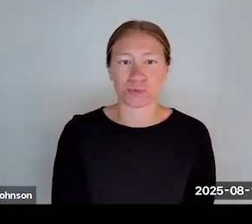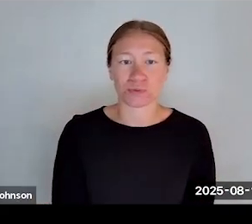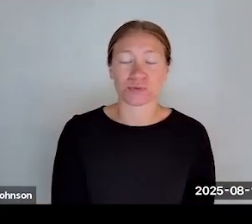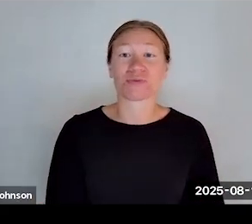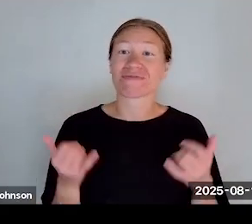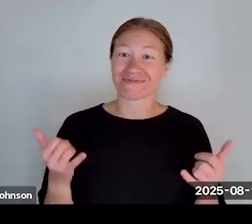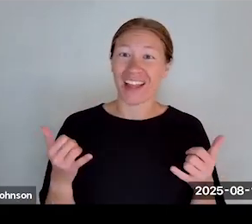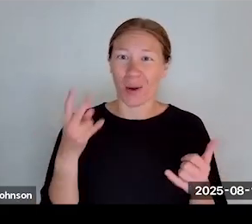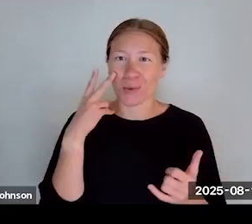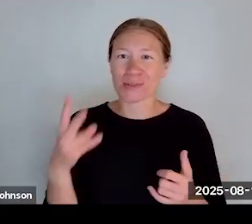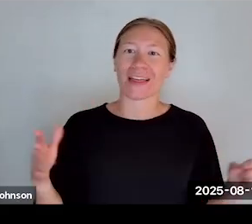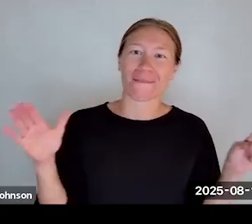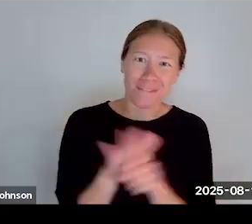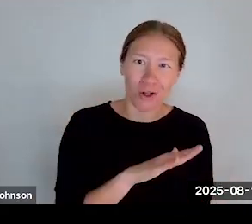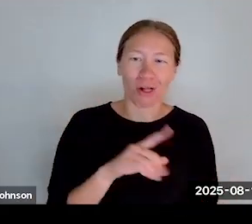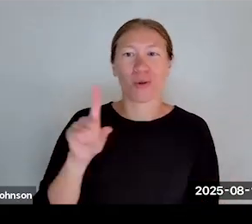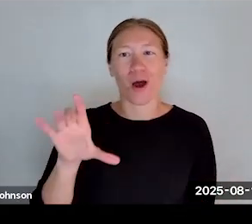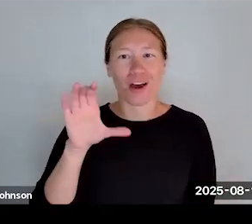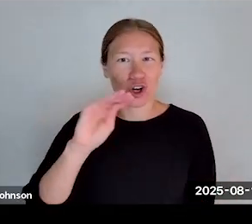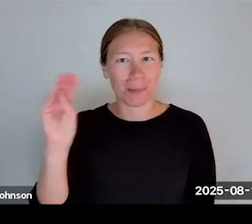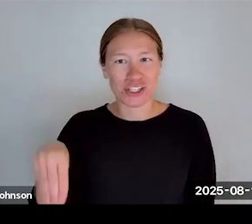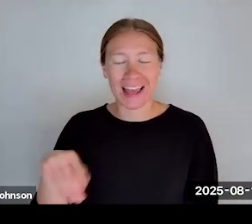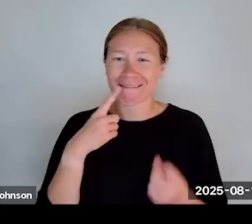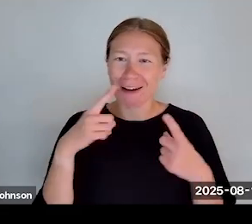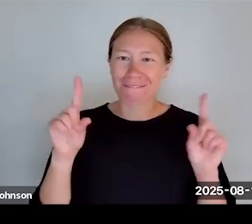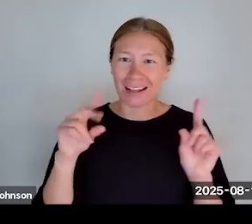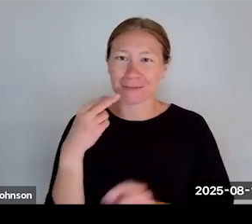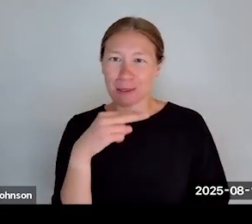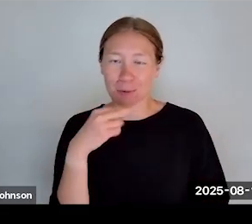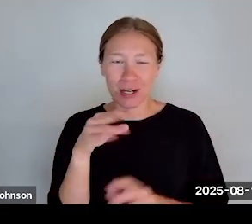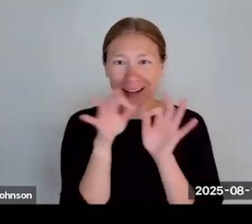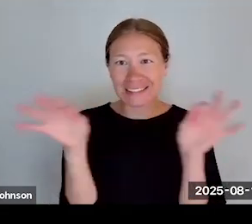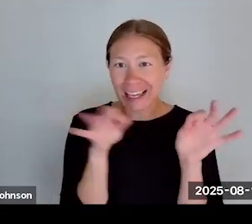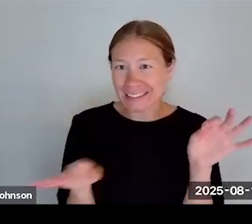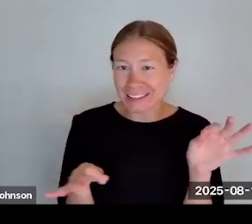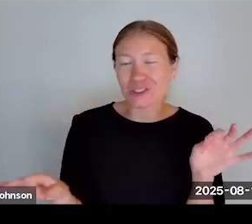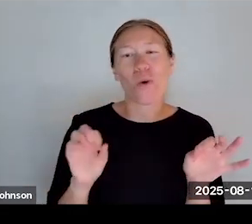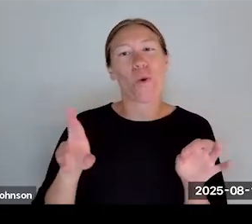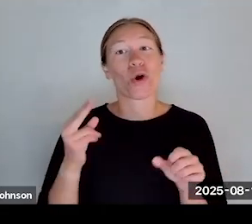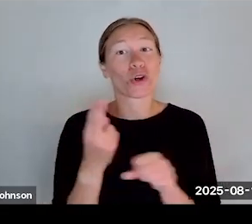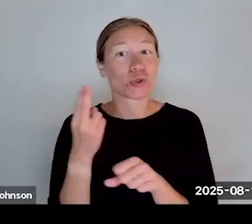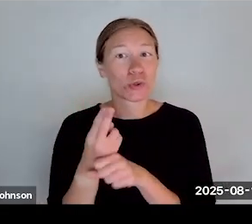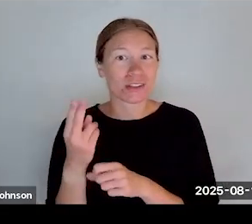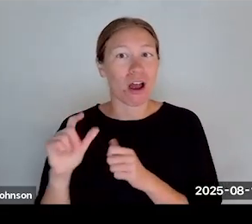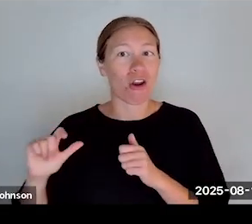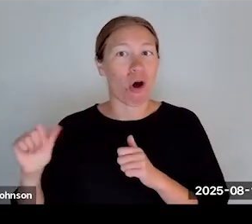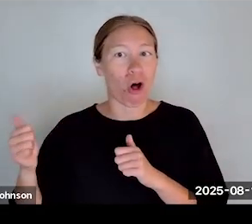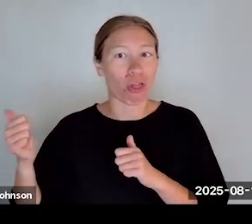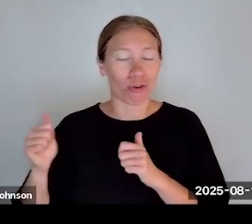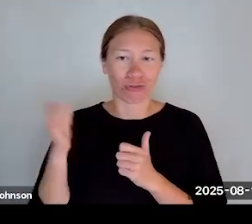If we were to see a 100% effective example of lip reading, or if we used an alternative for effective communication,